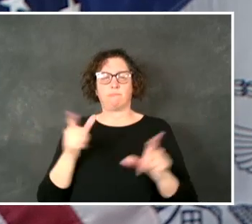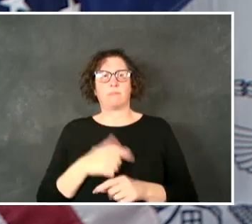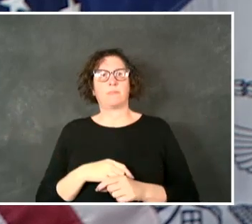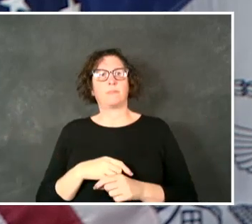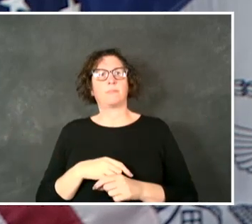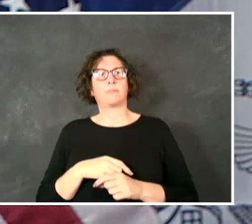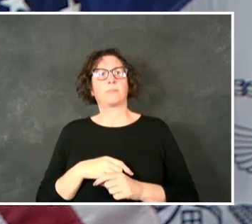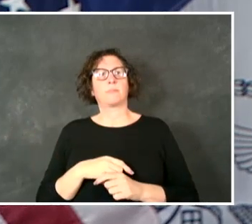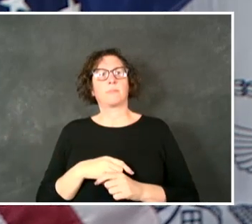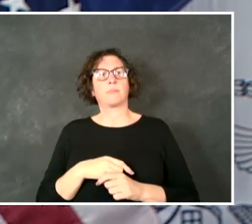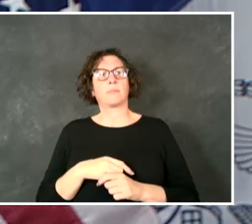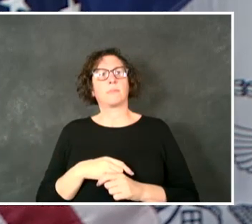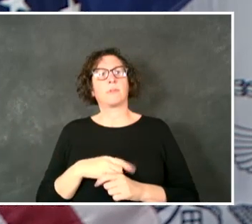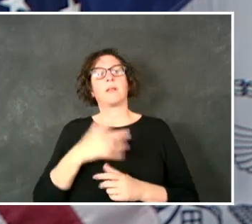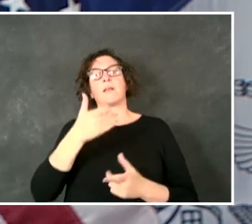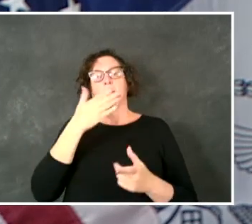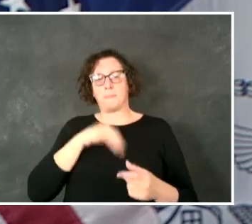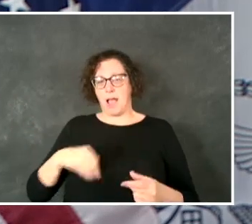CHRISTINA. LOOK, THE FOCUS